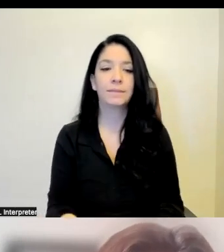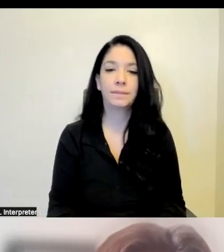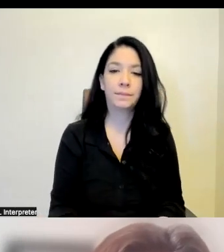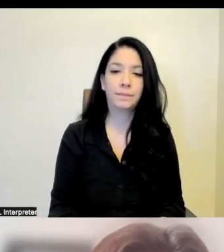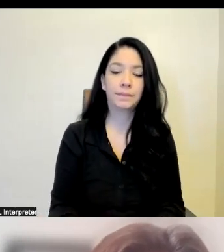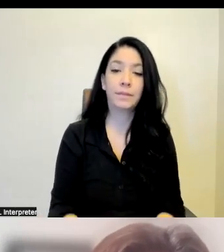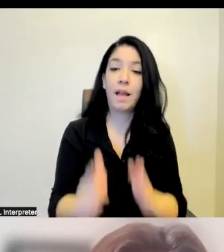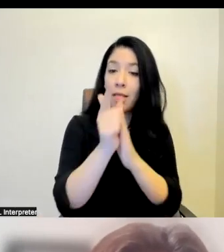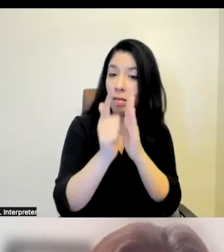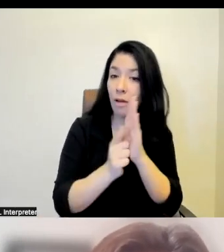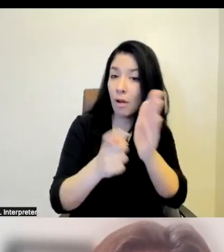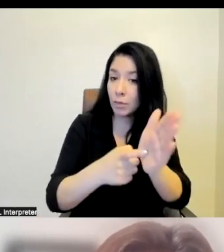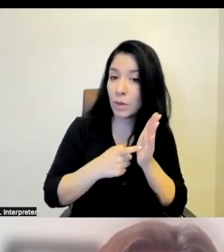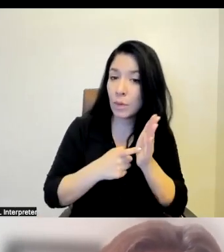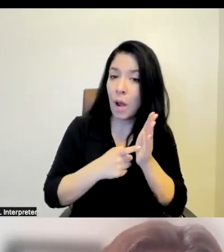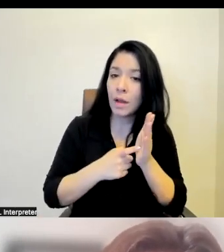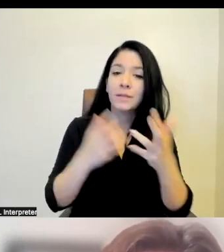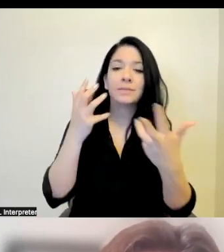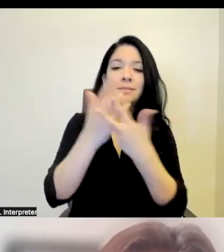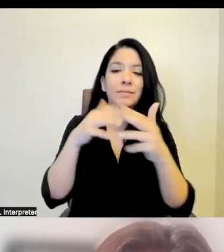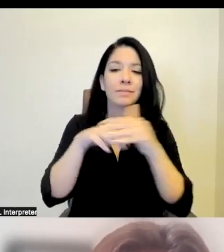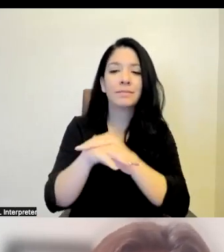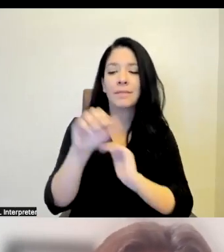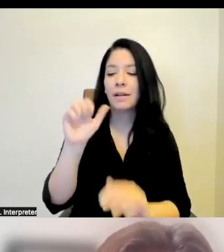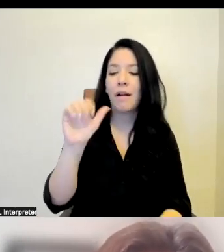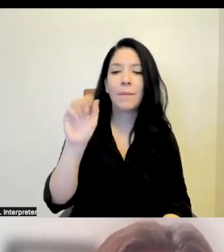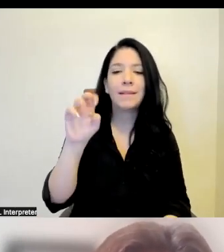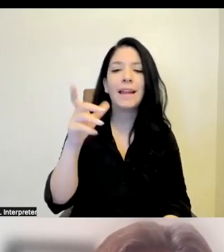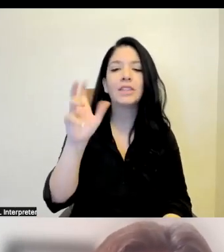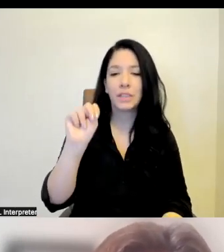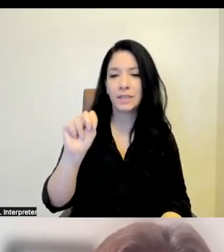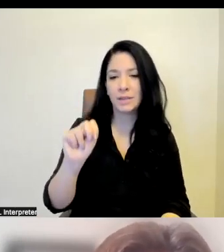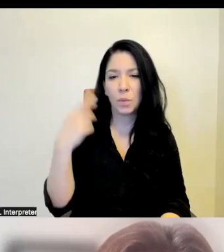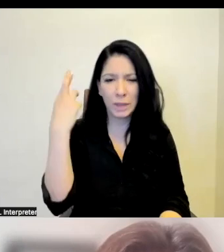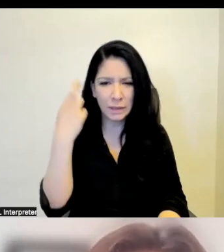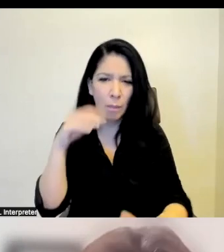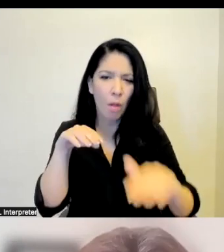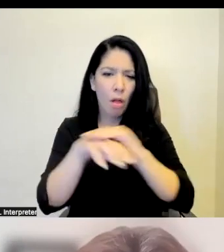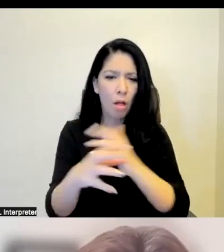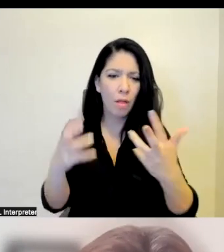The laws require reasonable accommodations. Sometimes called reasonable modifications.